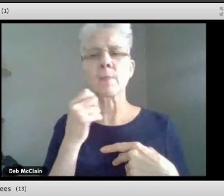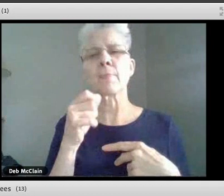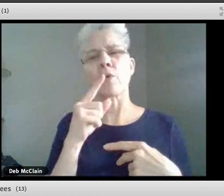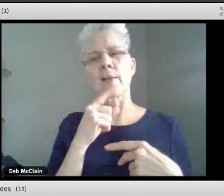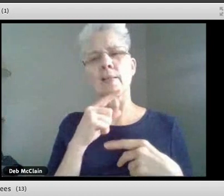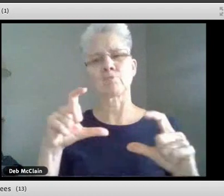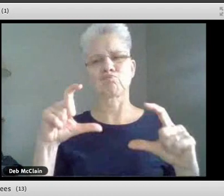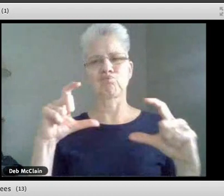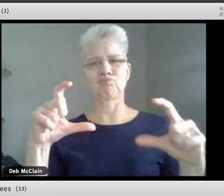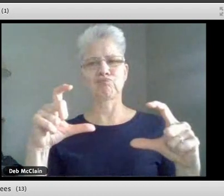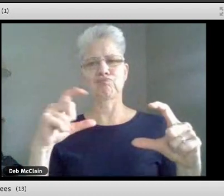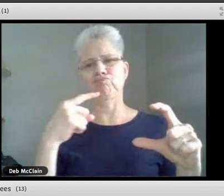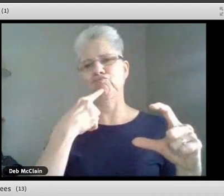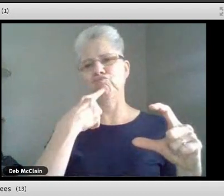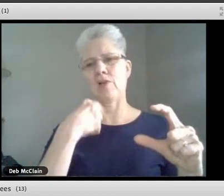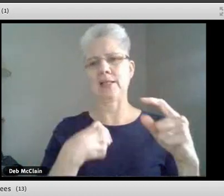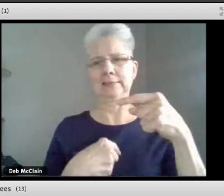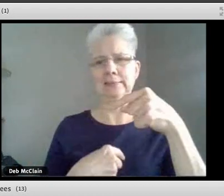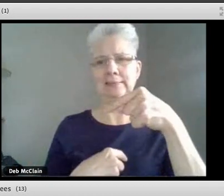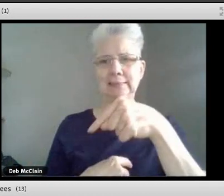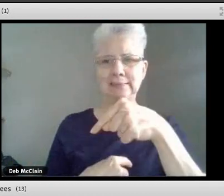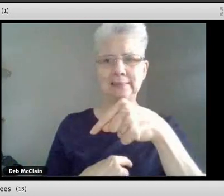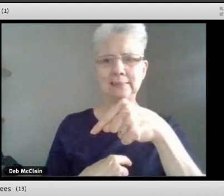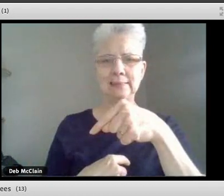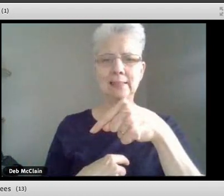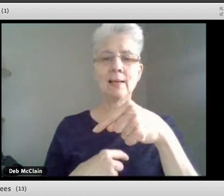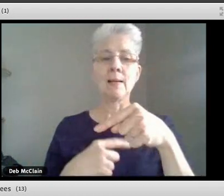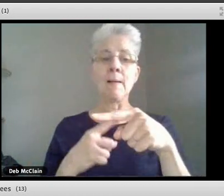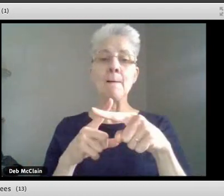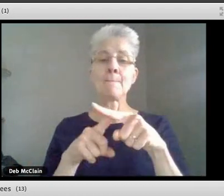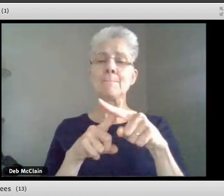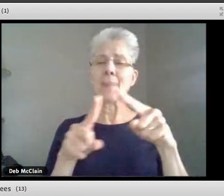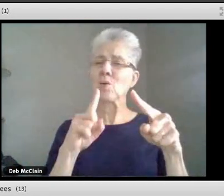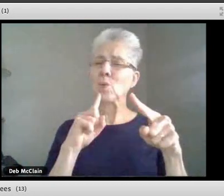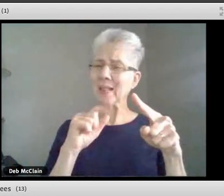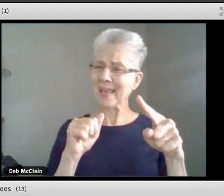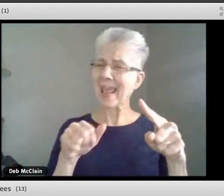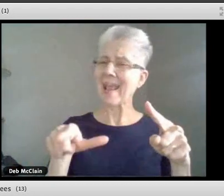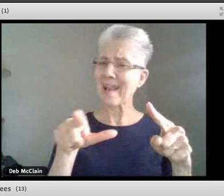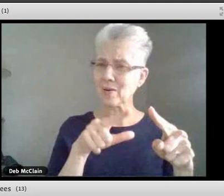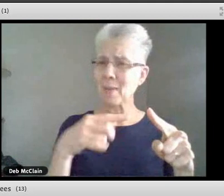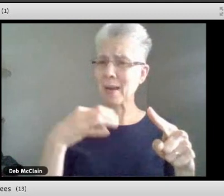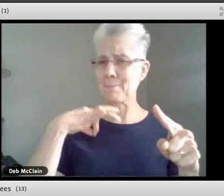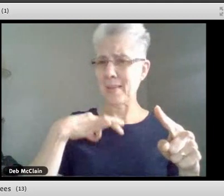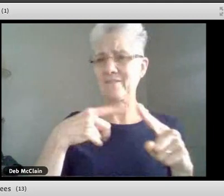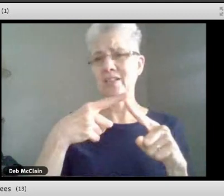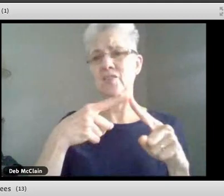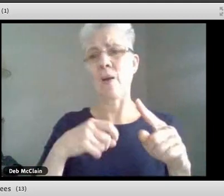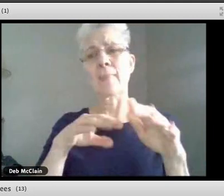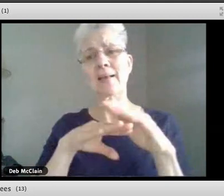I'm sorry, but really everybody benefits from accessible design, right? Everybody.